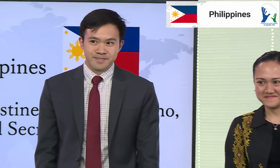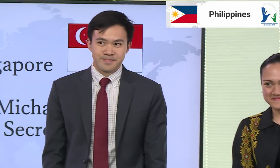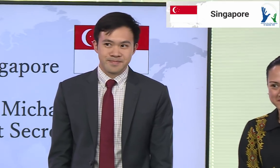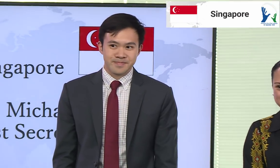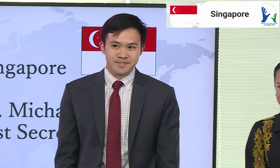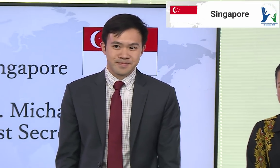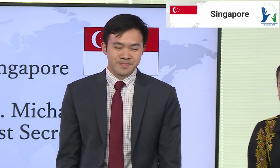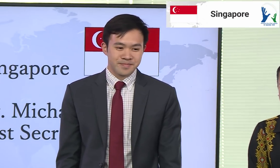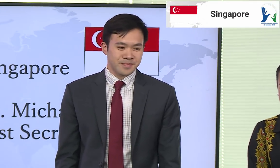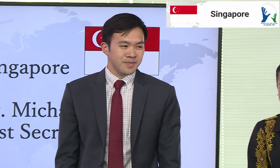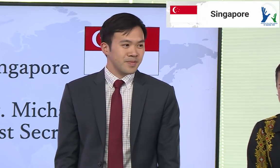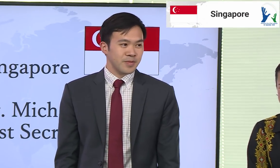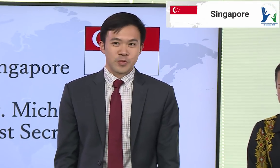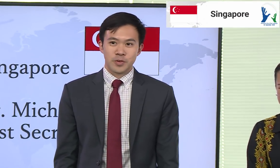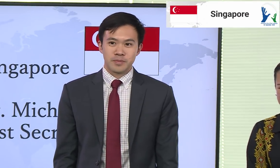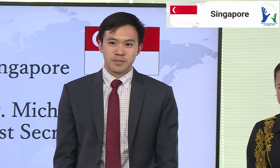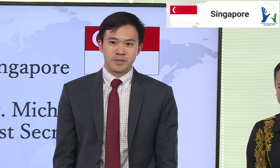The sign for the Philippines.